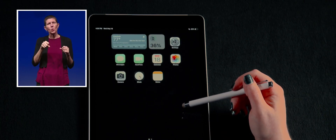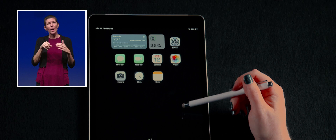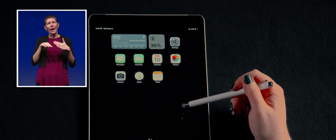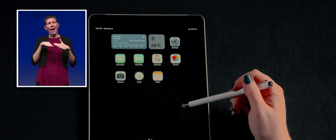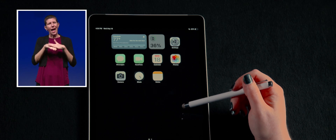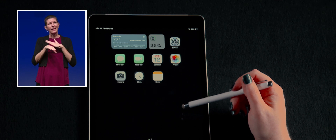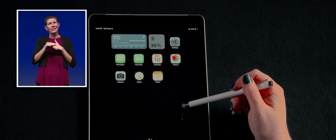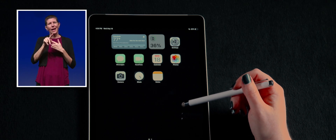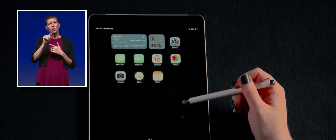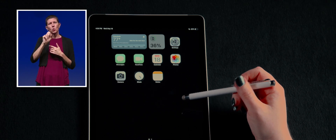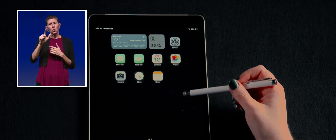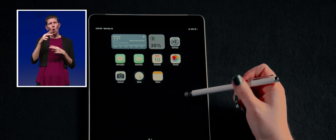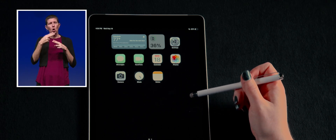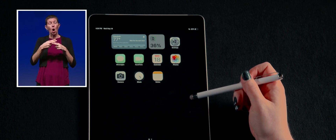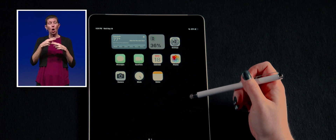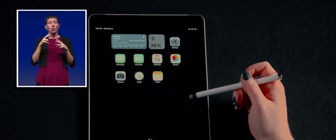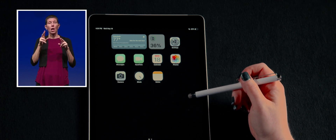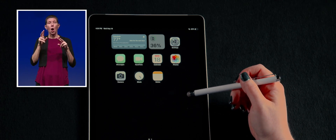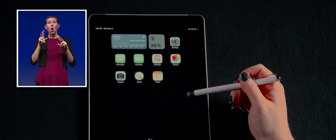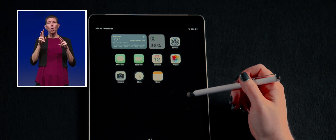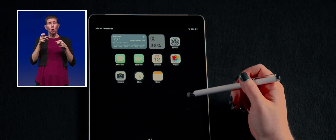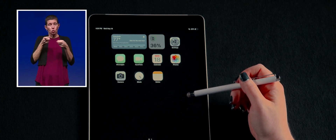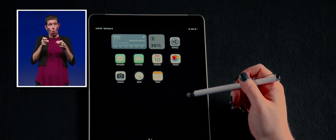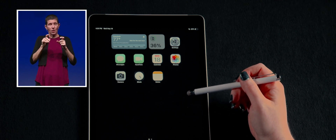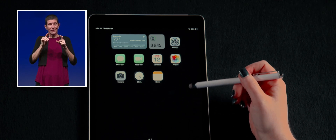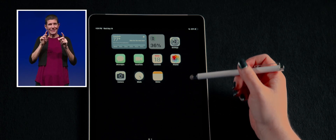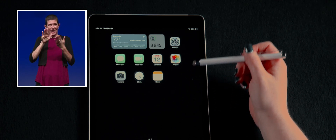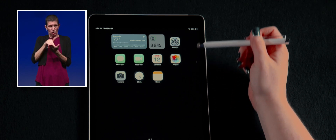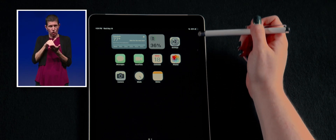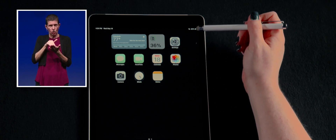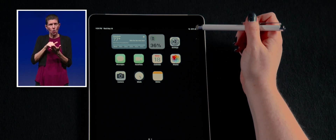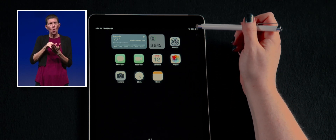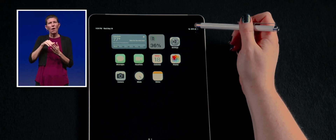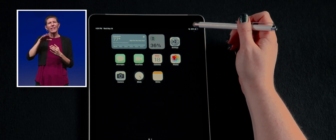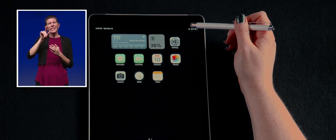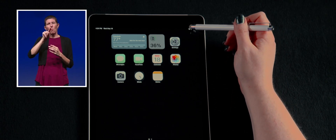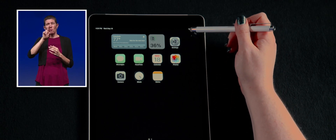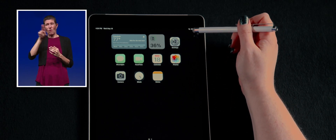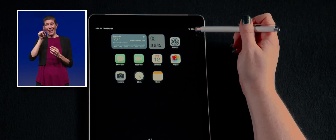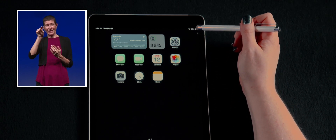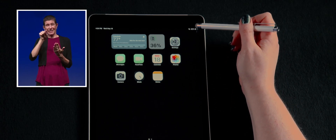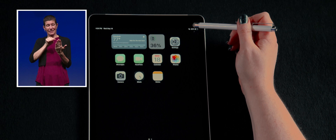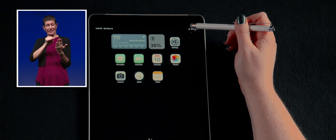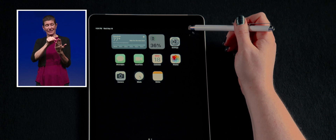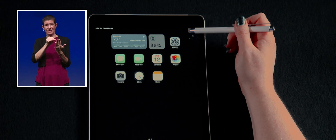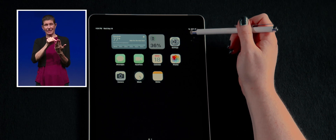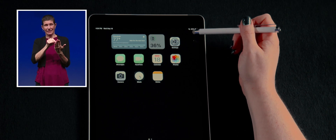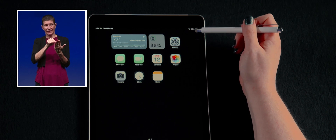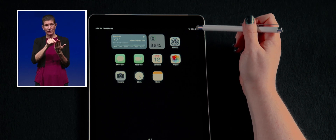you can access a tool called your control center from the top right of the screen.